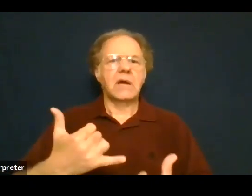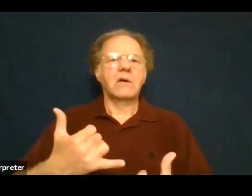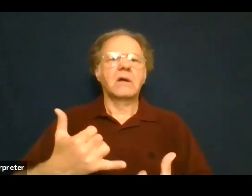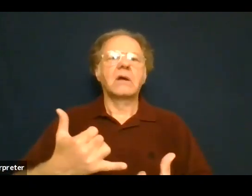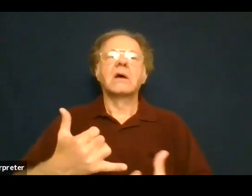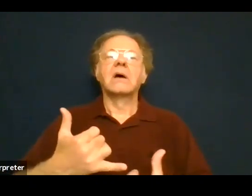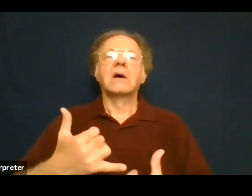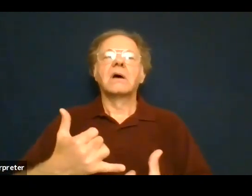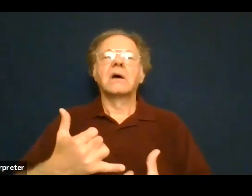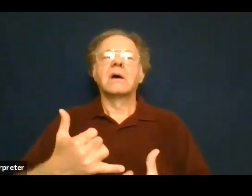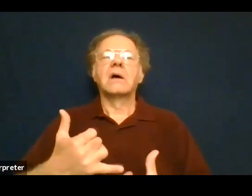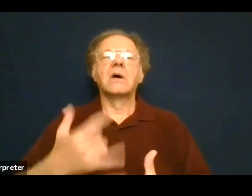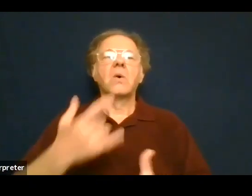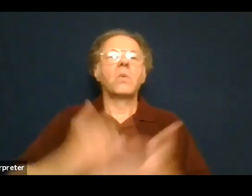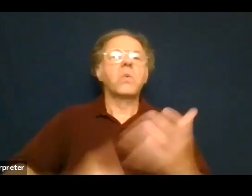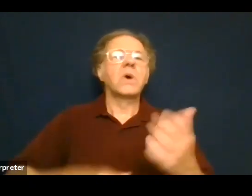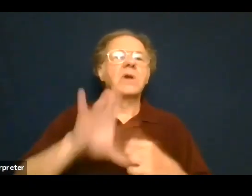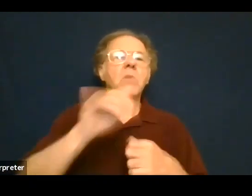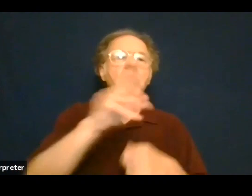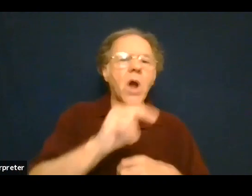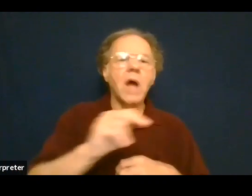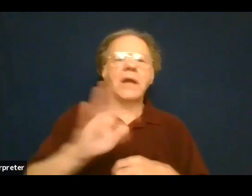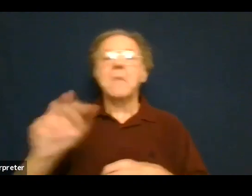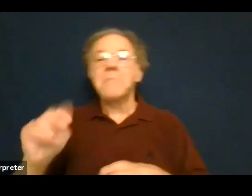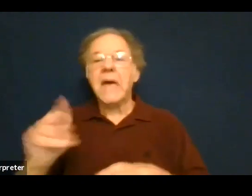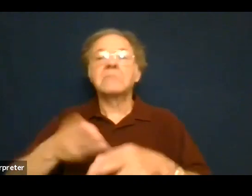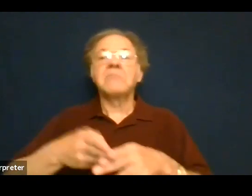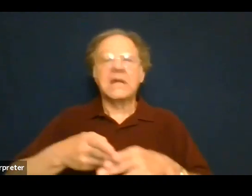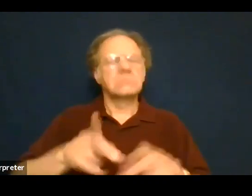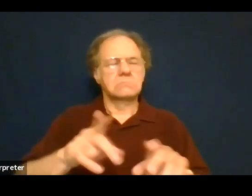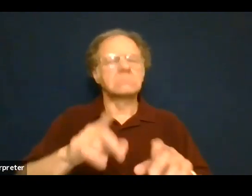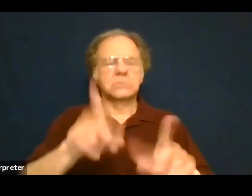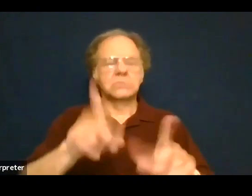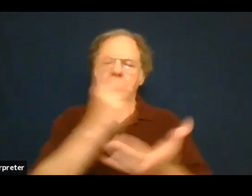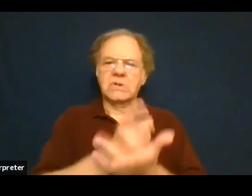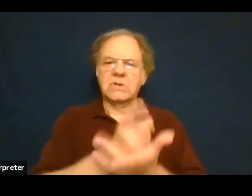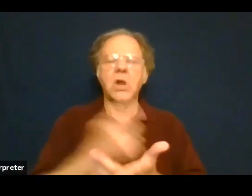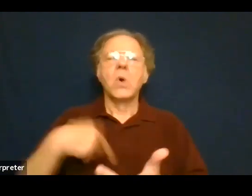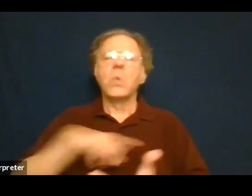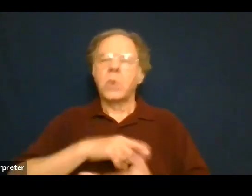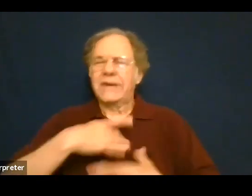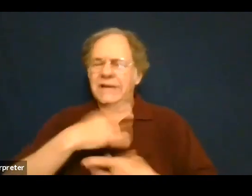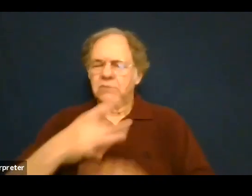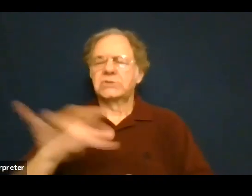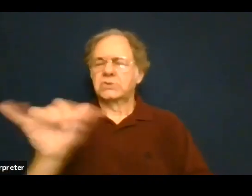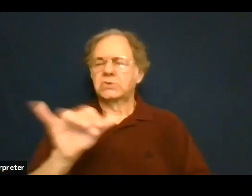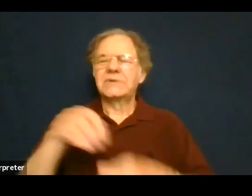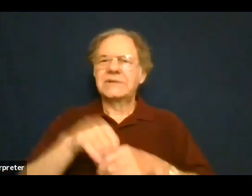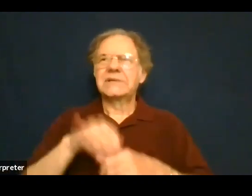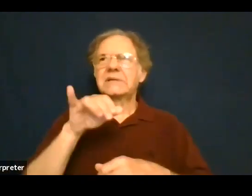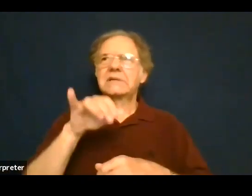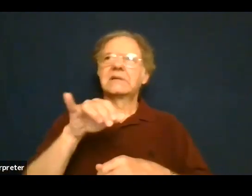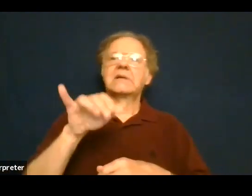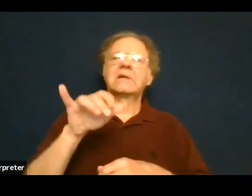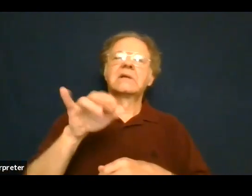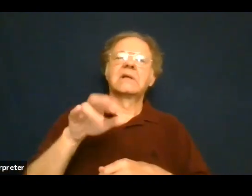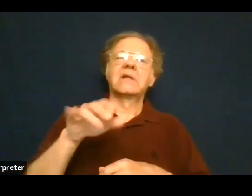is correct, that, of course, we are very interested also in the FFB's RUSH2A study to better learn